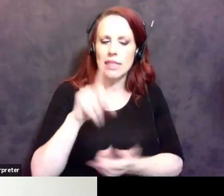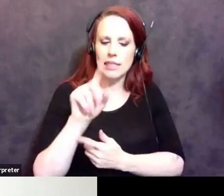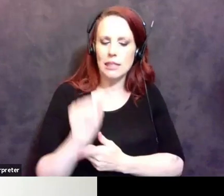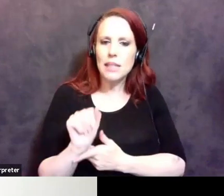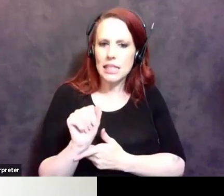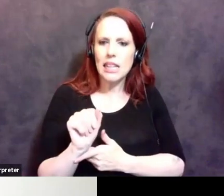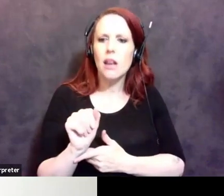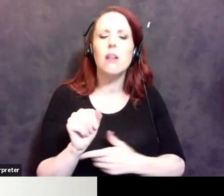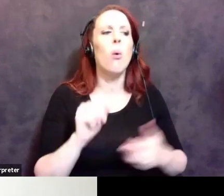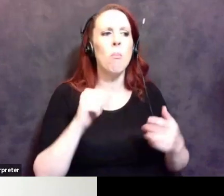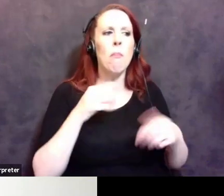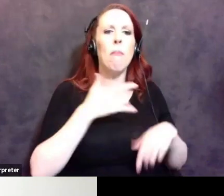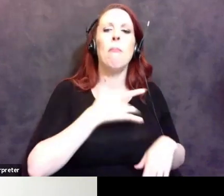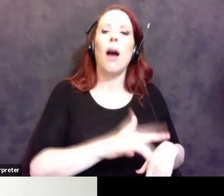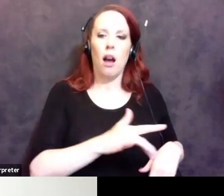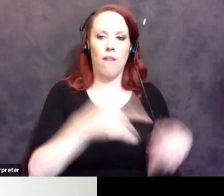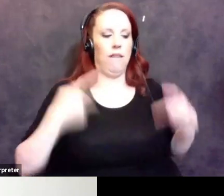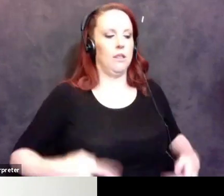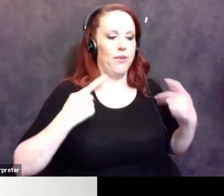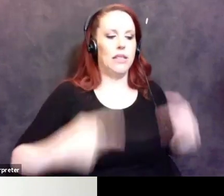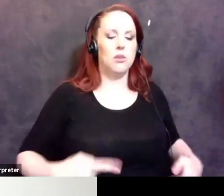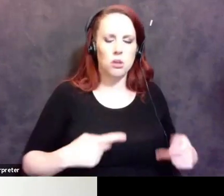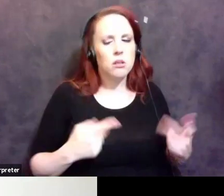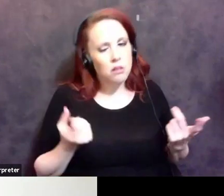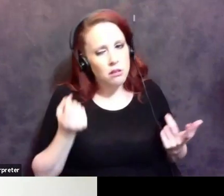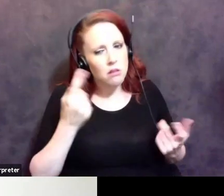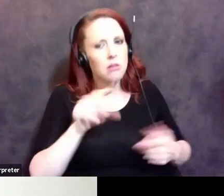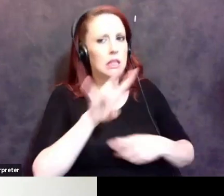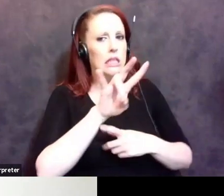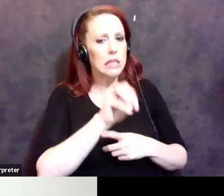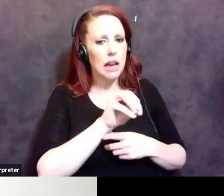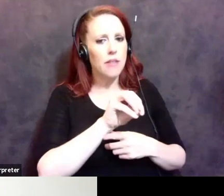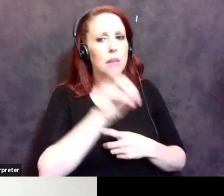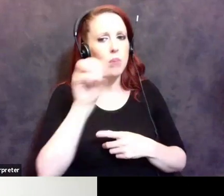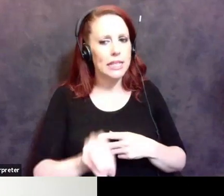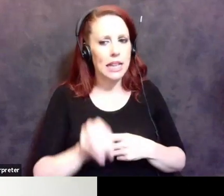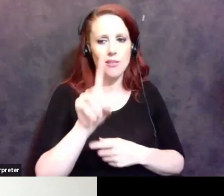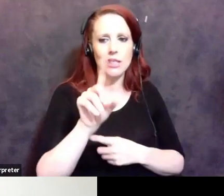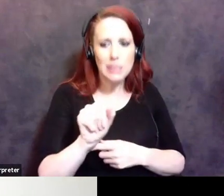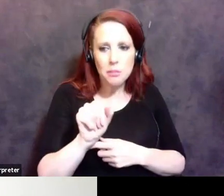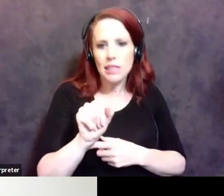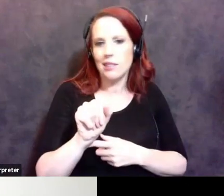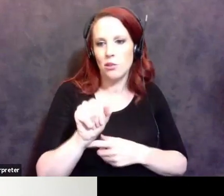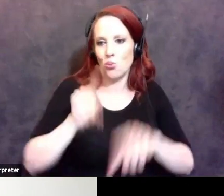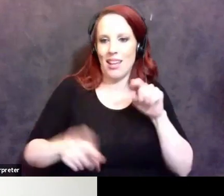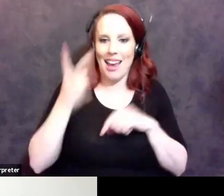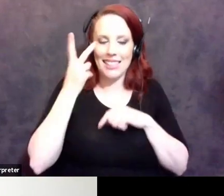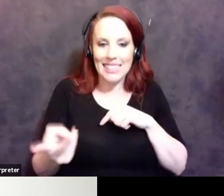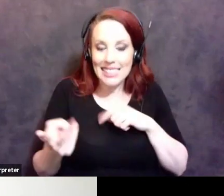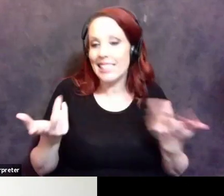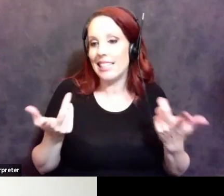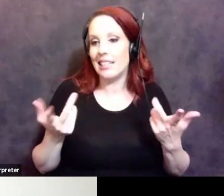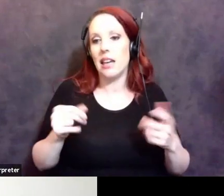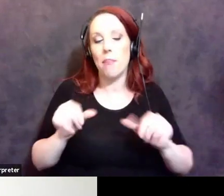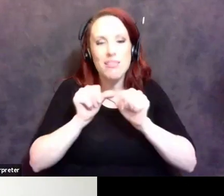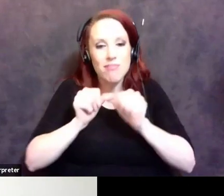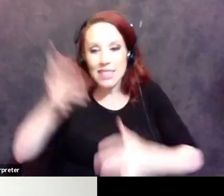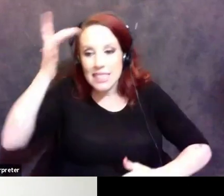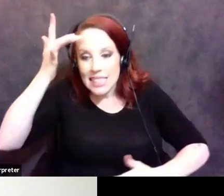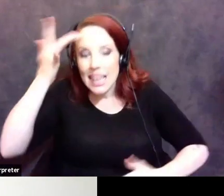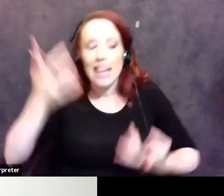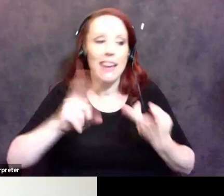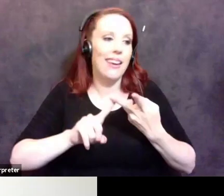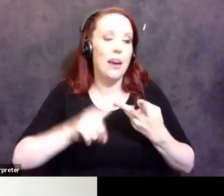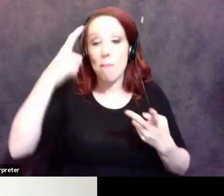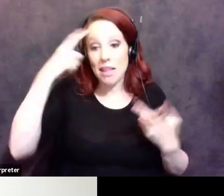disability, but majority of disabilities, I believe 70% are invisible. There are a lot of undiagnosed